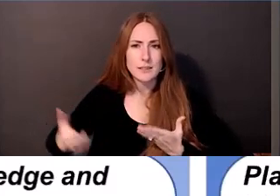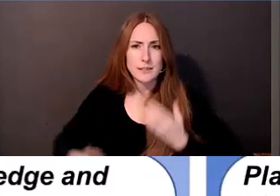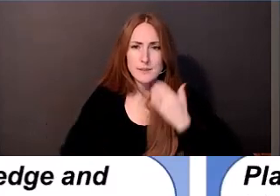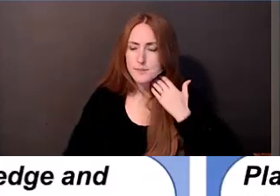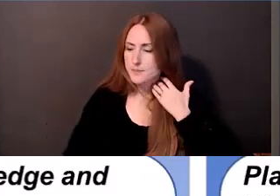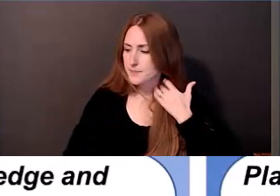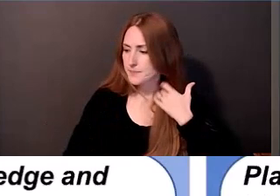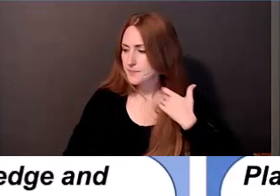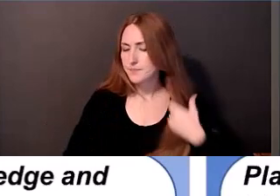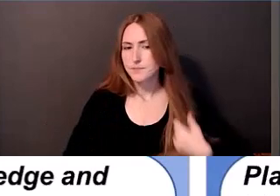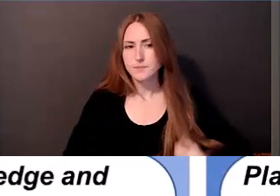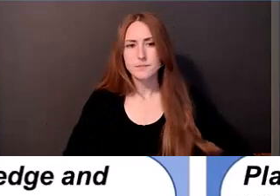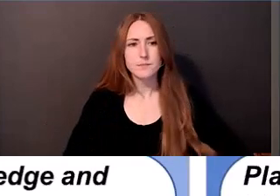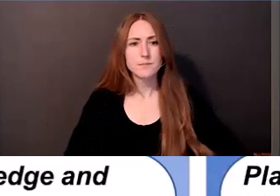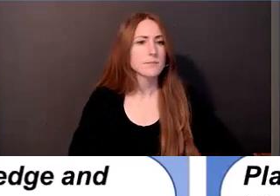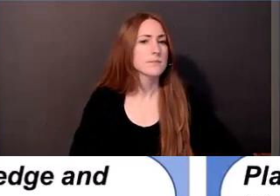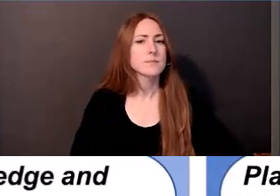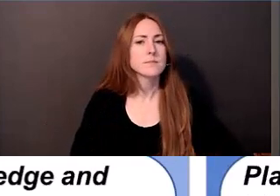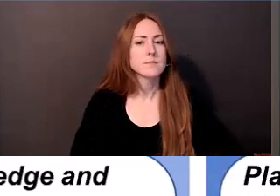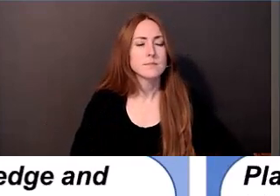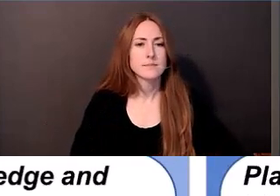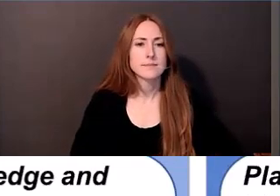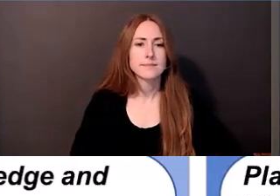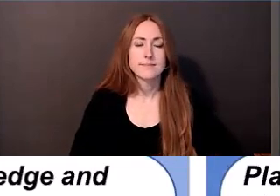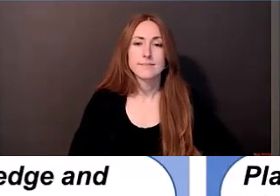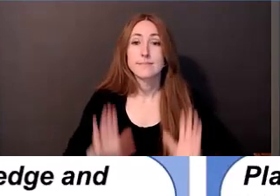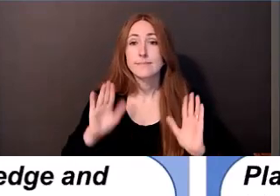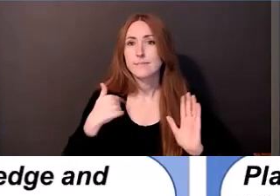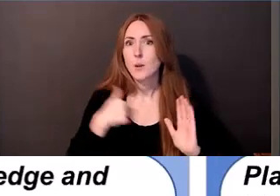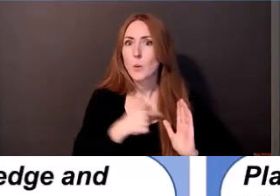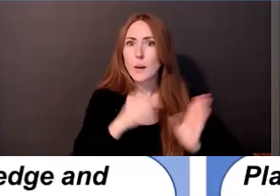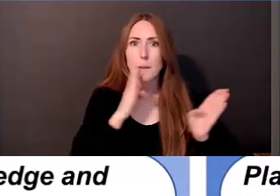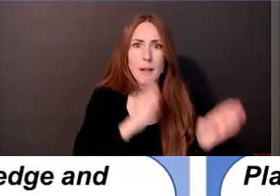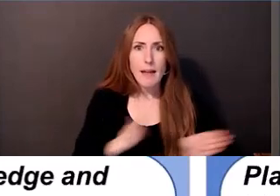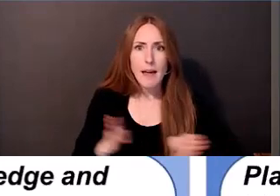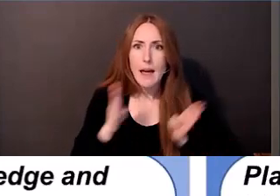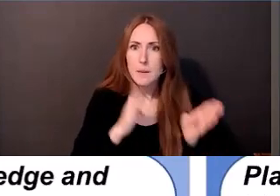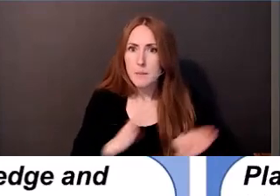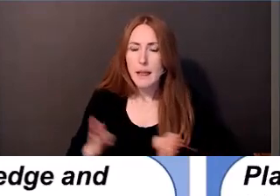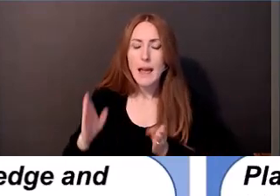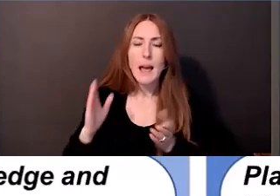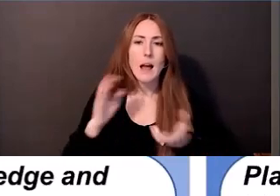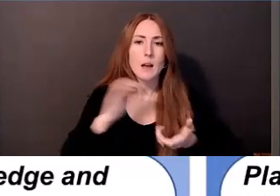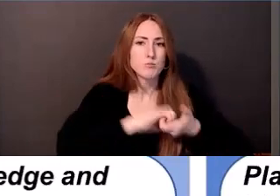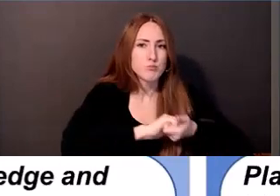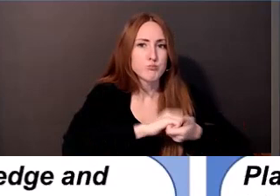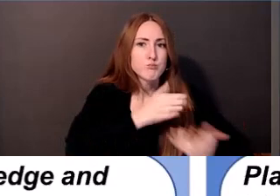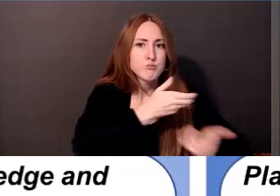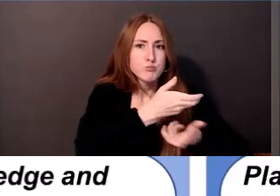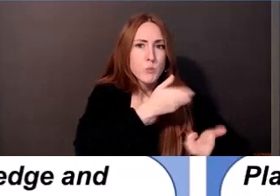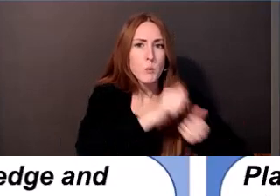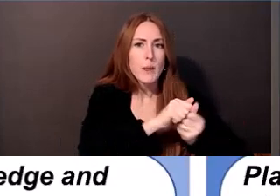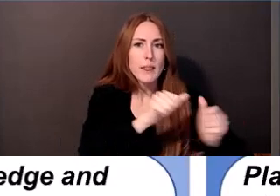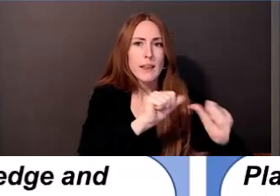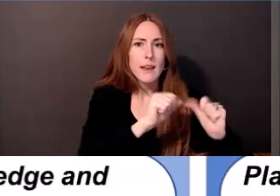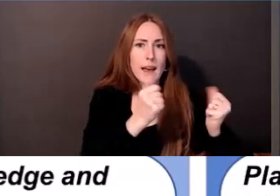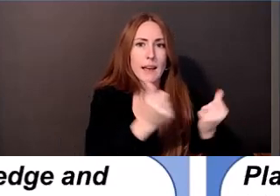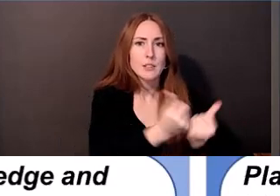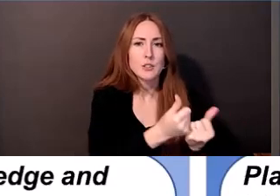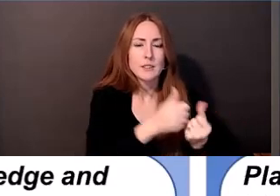So despite planning and collaborating with the Area Agency on Aging, before we conducted our pilot stage,